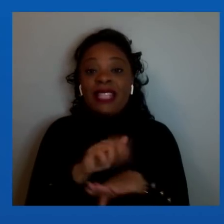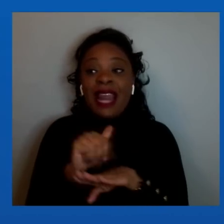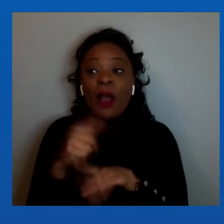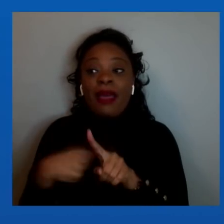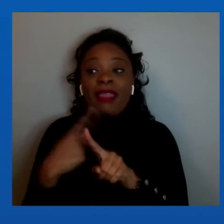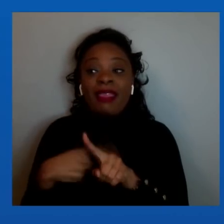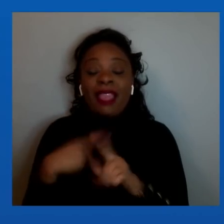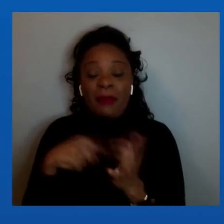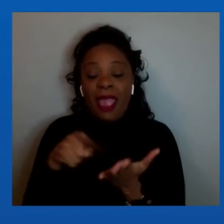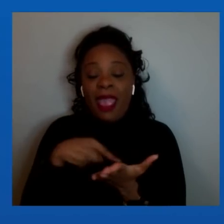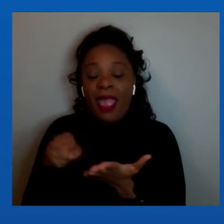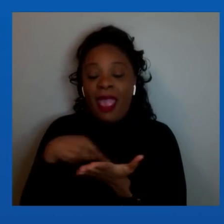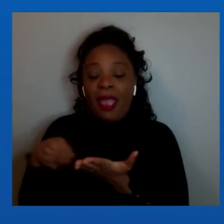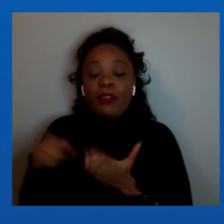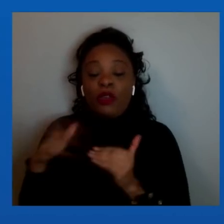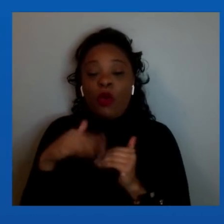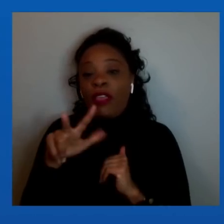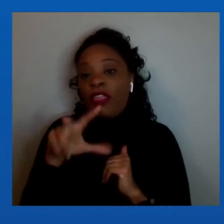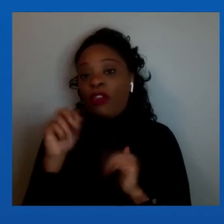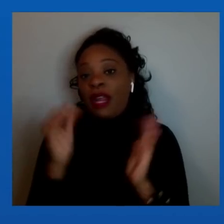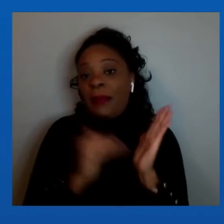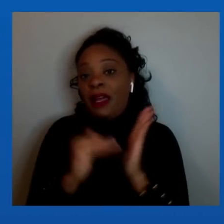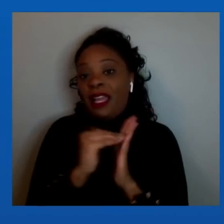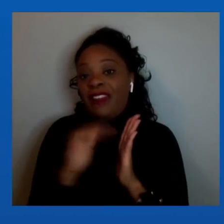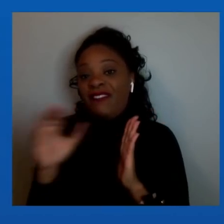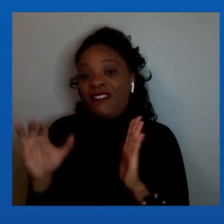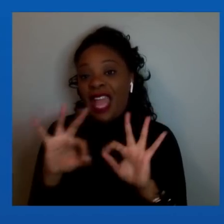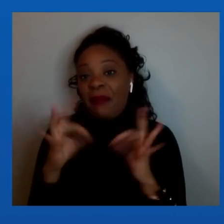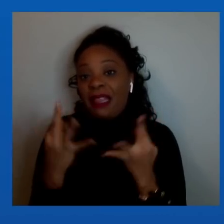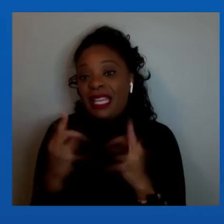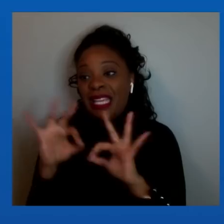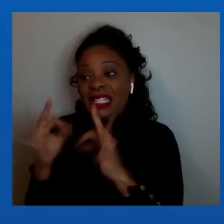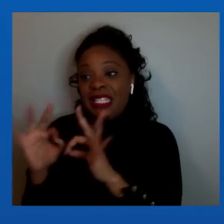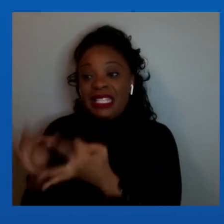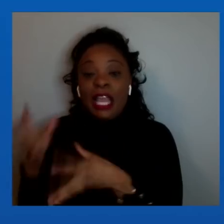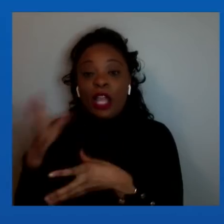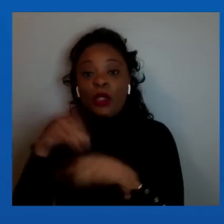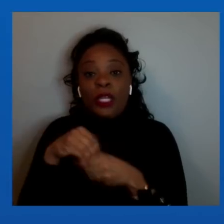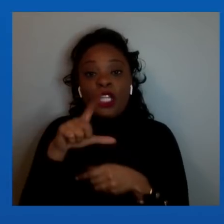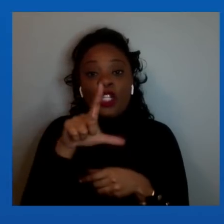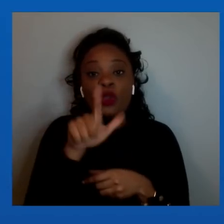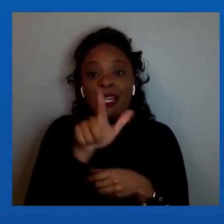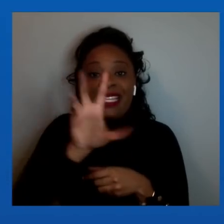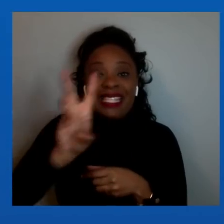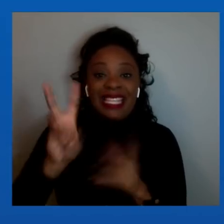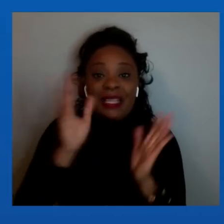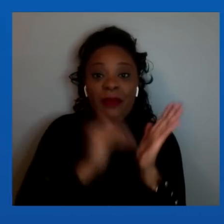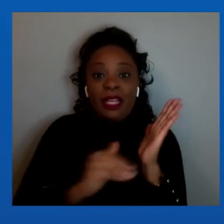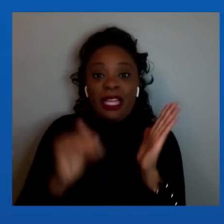to more than 30 million families, including 26 million lower income children